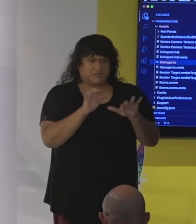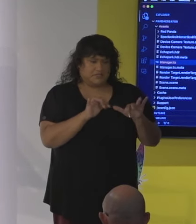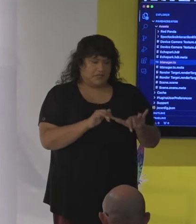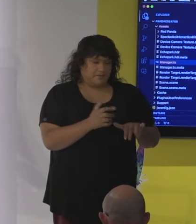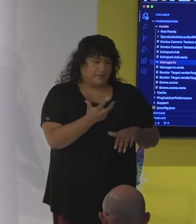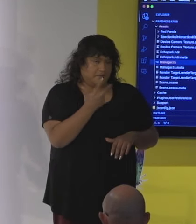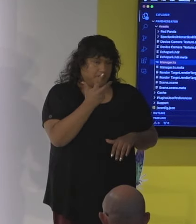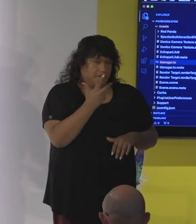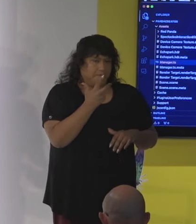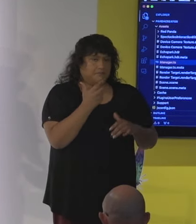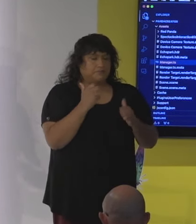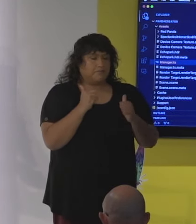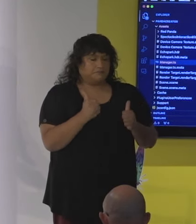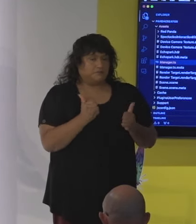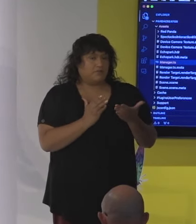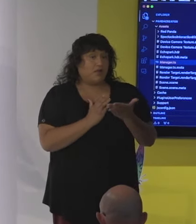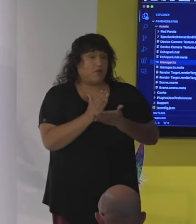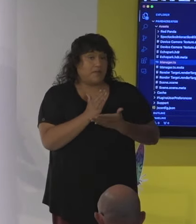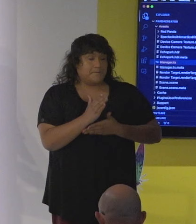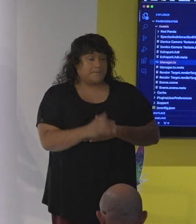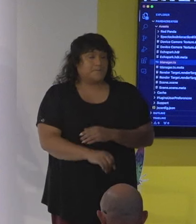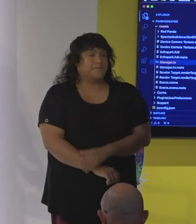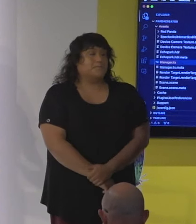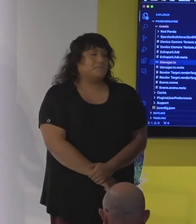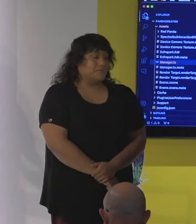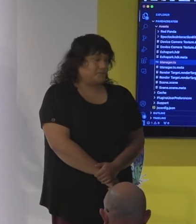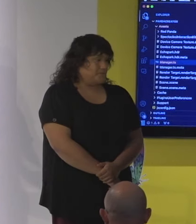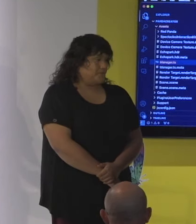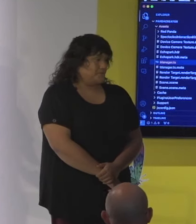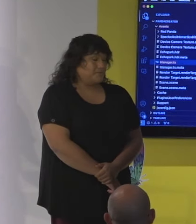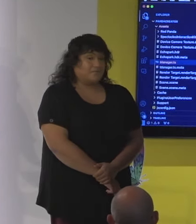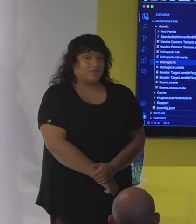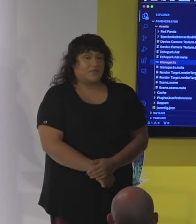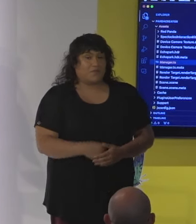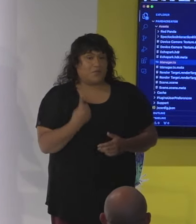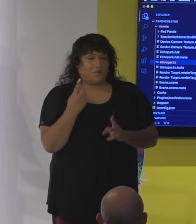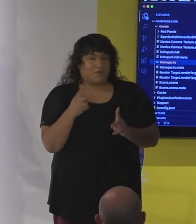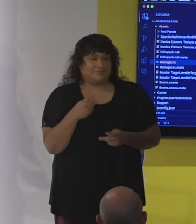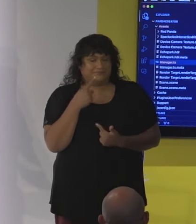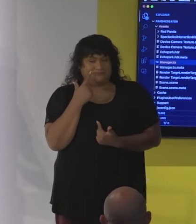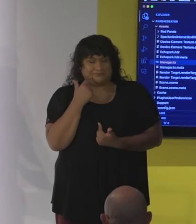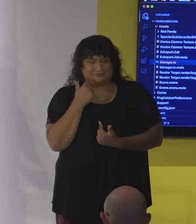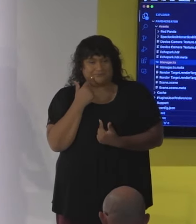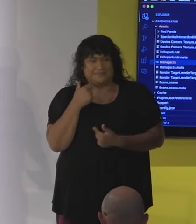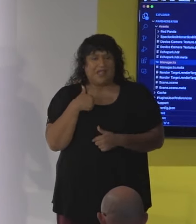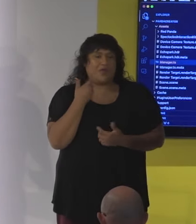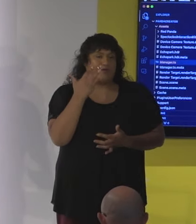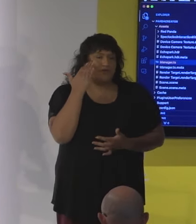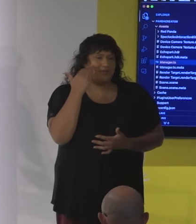Okay, so (chuckles) I already knows from my very few practice runs here.